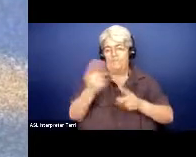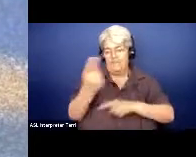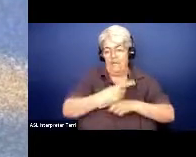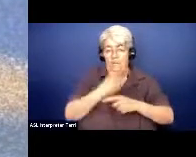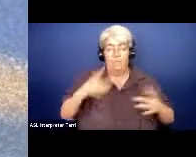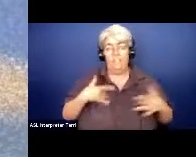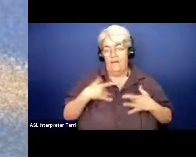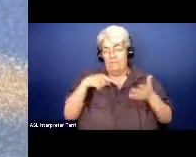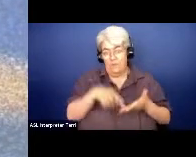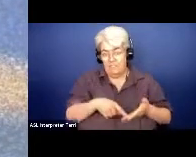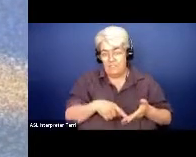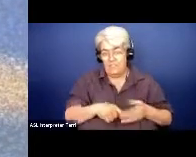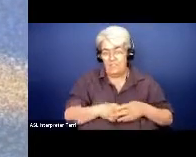have taken it if not for the current